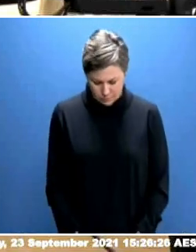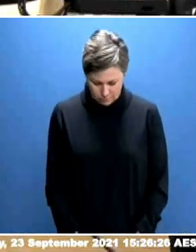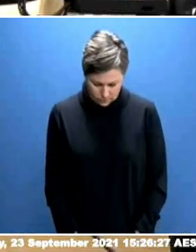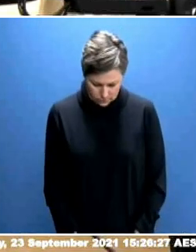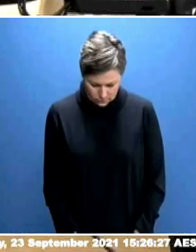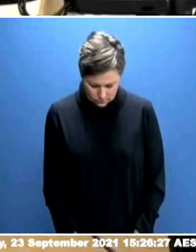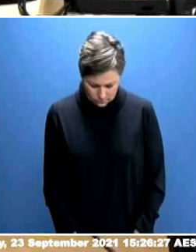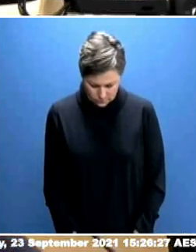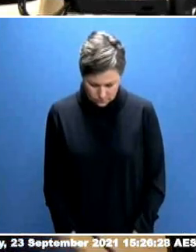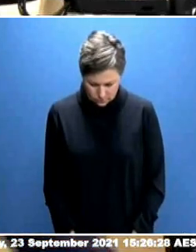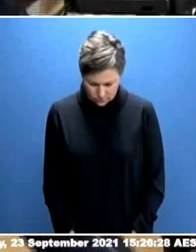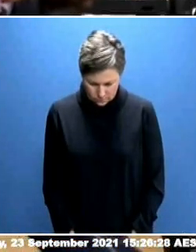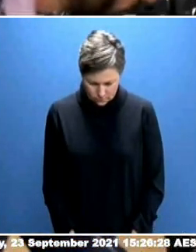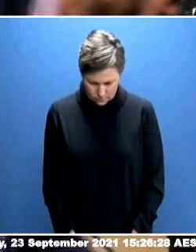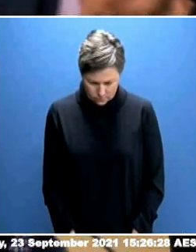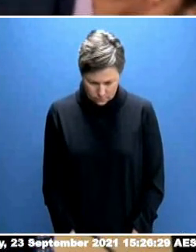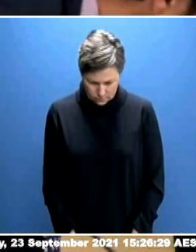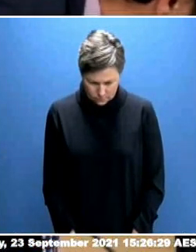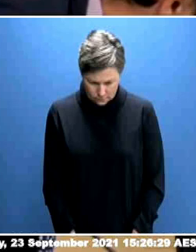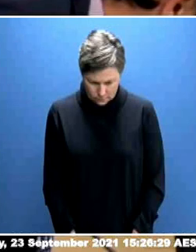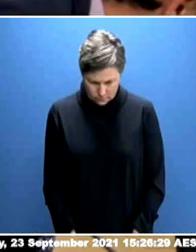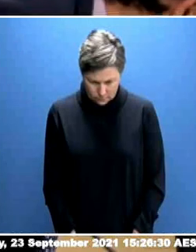Just pardon me, Ms Kerr and Chair.